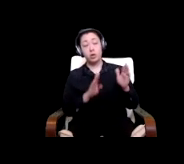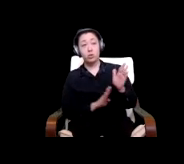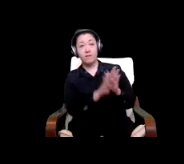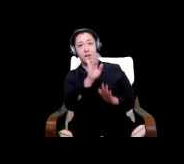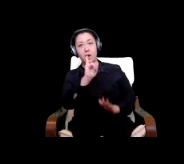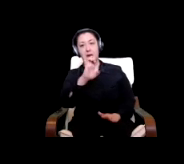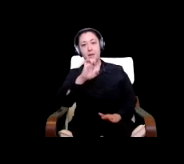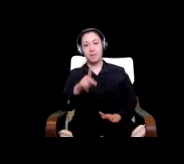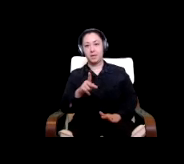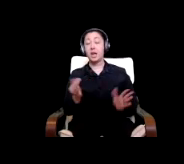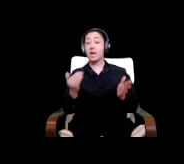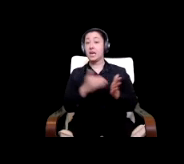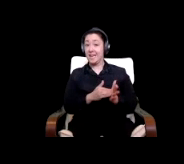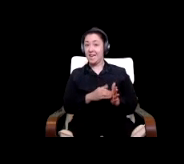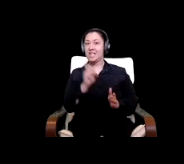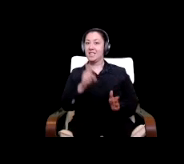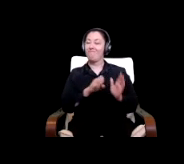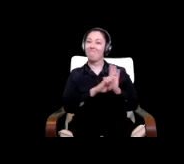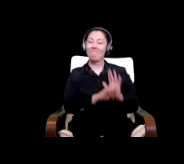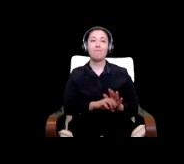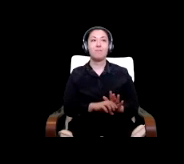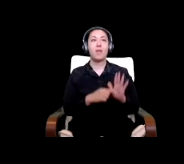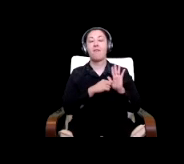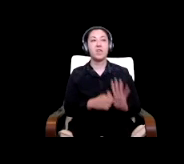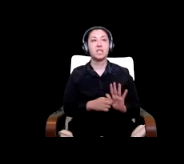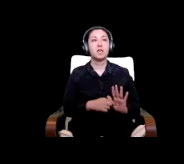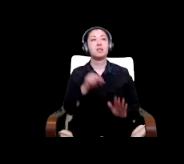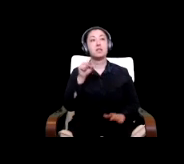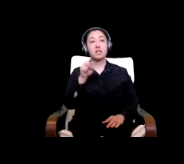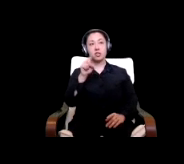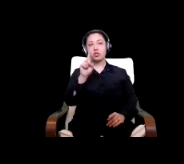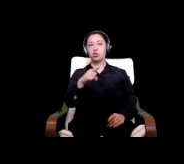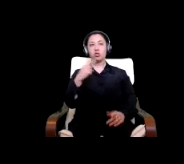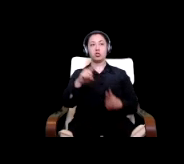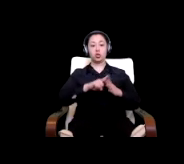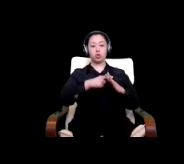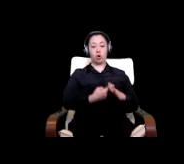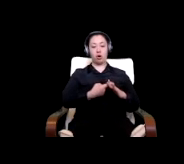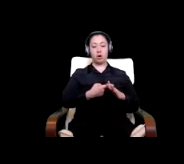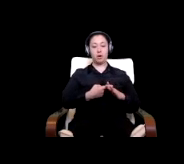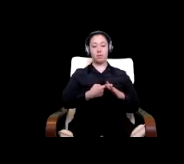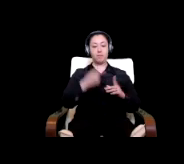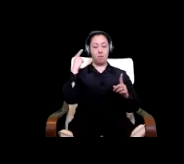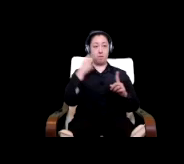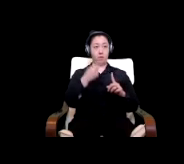point to start conversations for developing IEP's and to provide other resources for looking